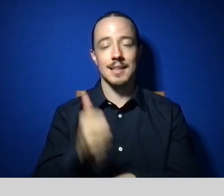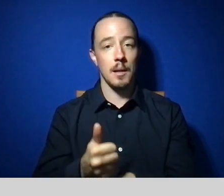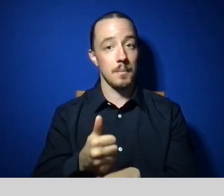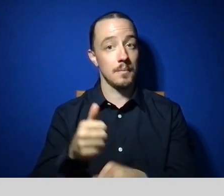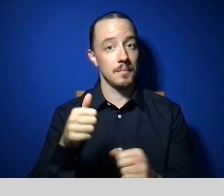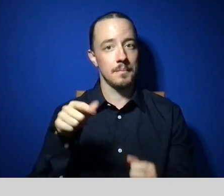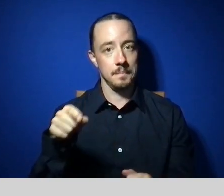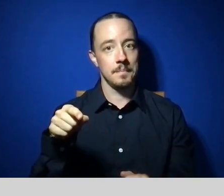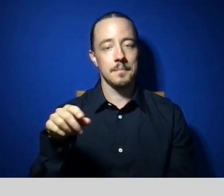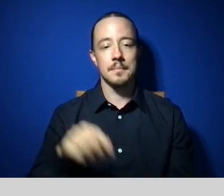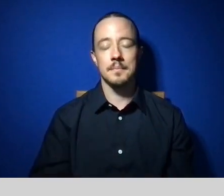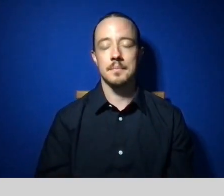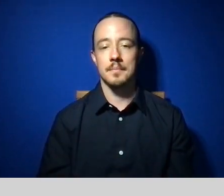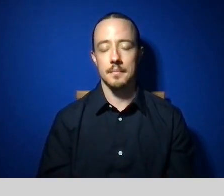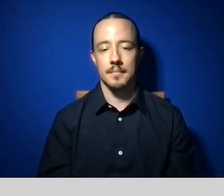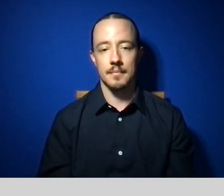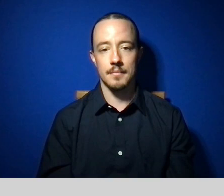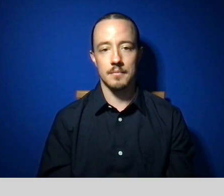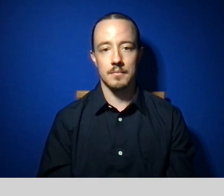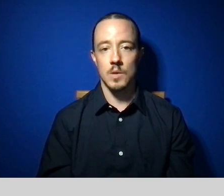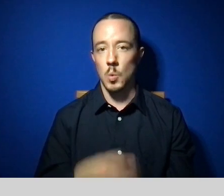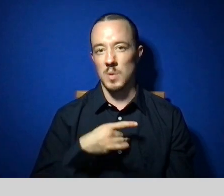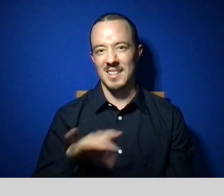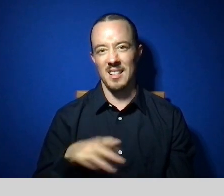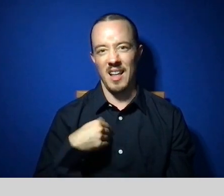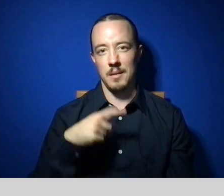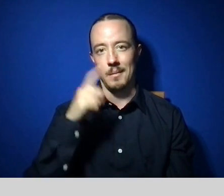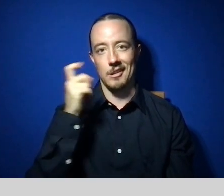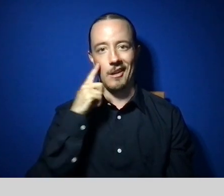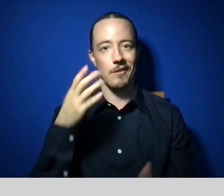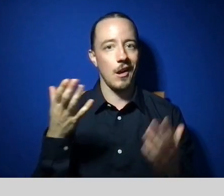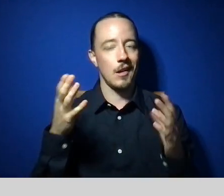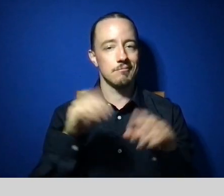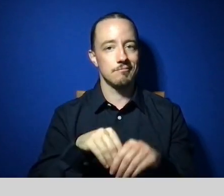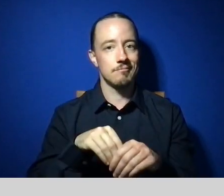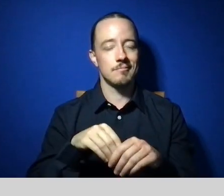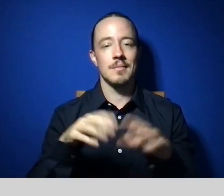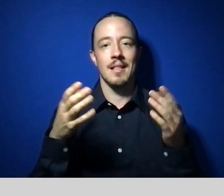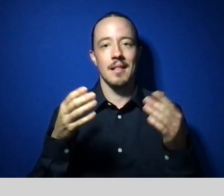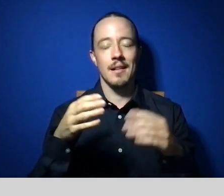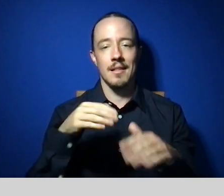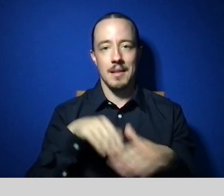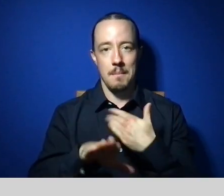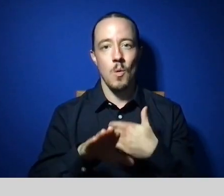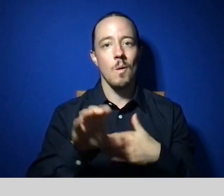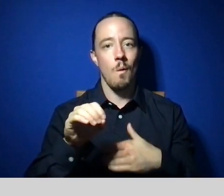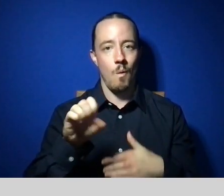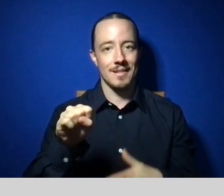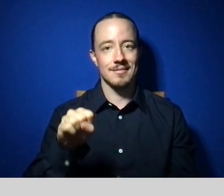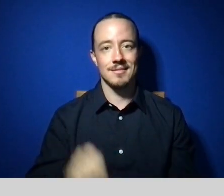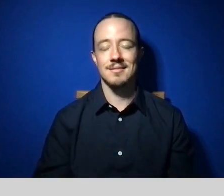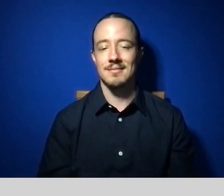Oh, it doesn't like that 'cause I forgot the input OS there. Could do that. We now have a file in dist called pids-0.1.1,